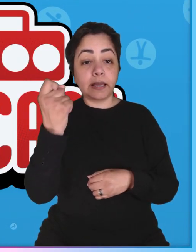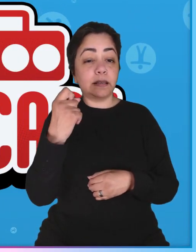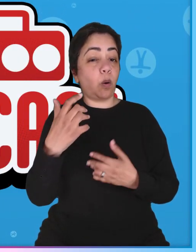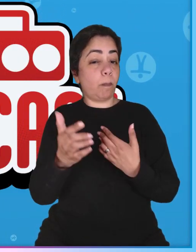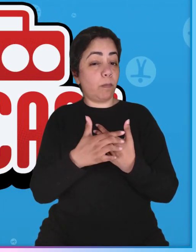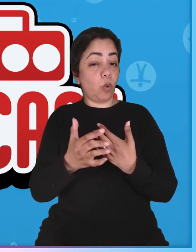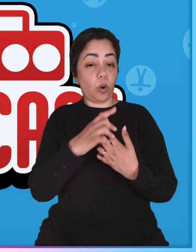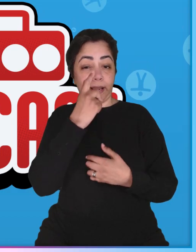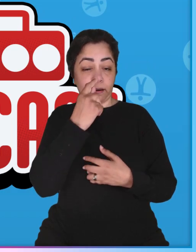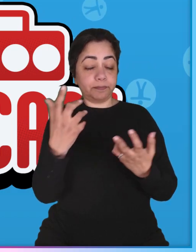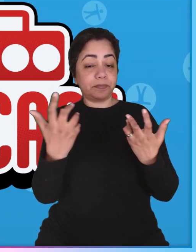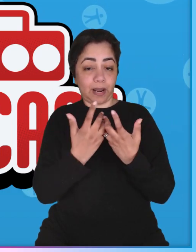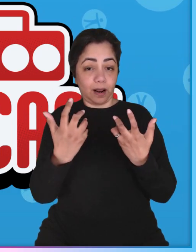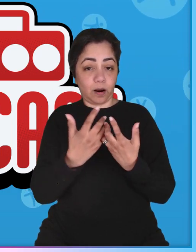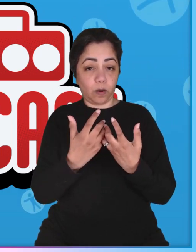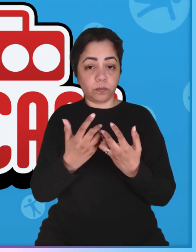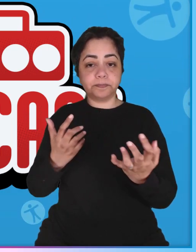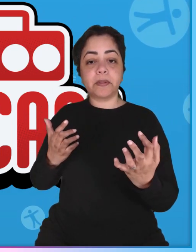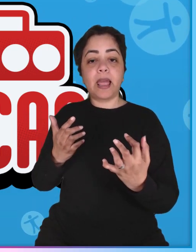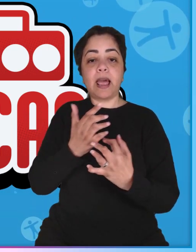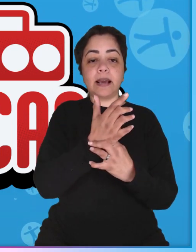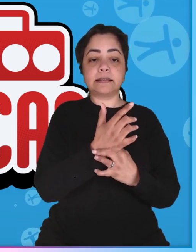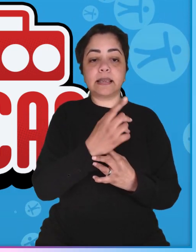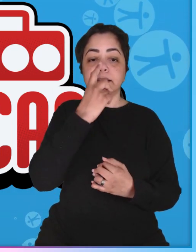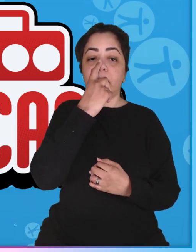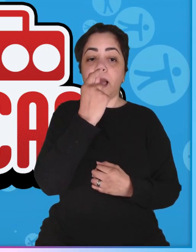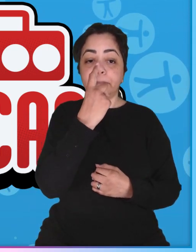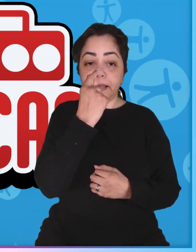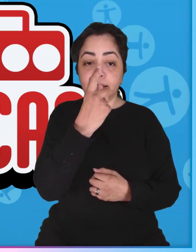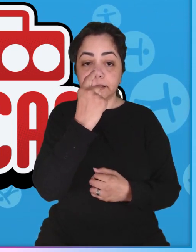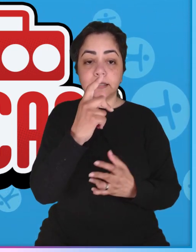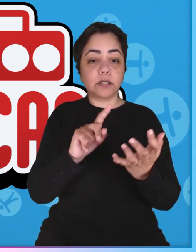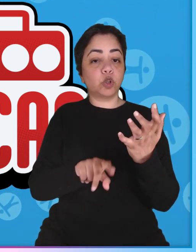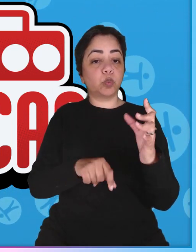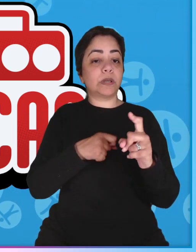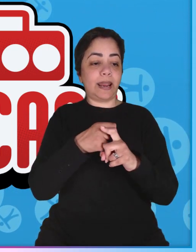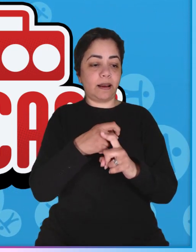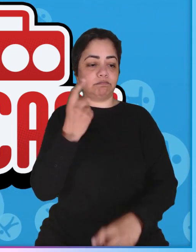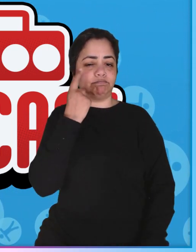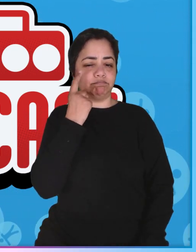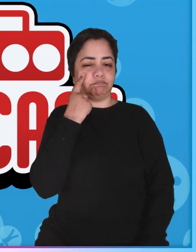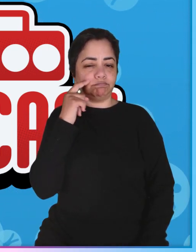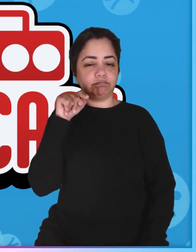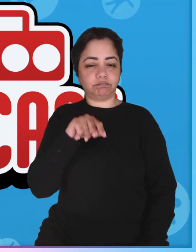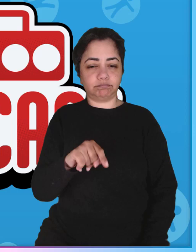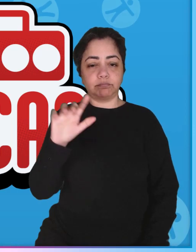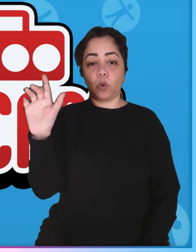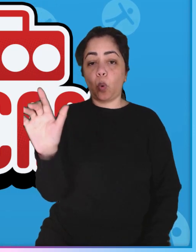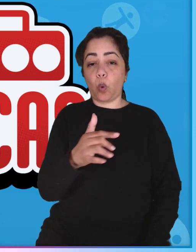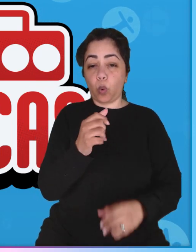by checking out Access-Ability.uk where we will have links to all of the day's trailers